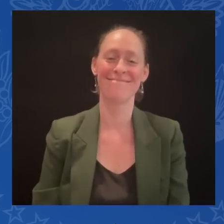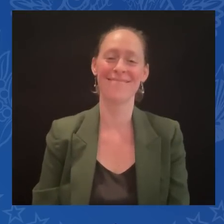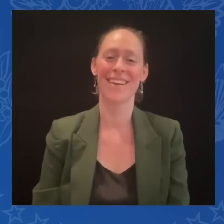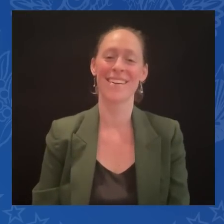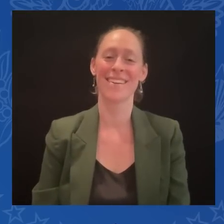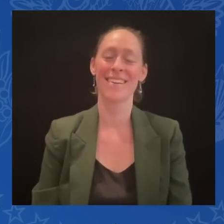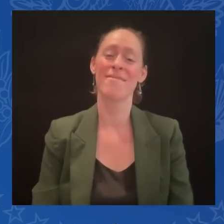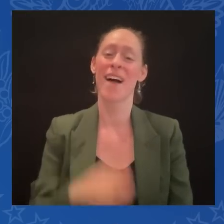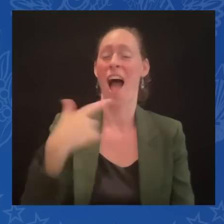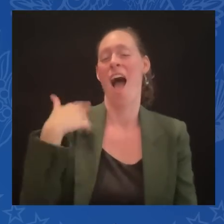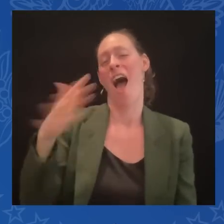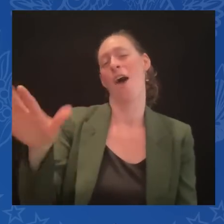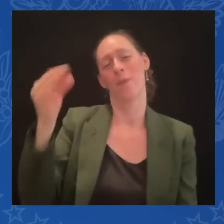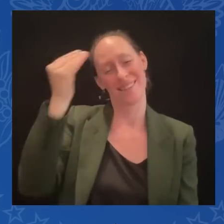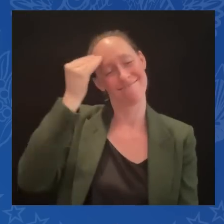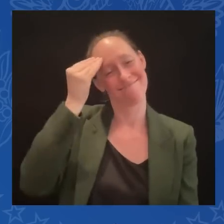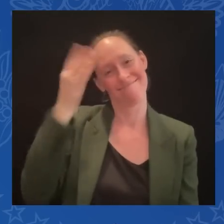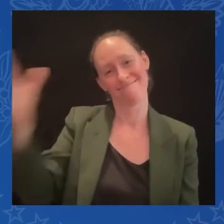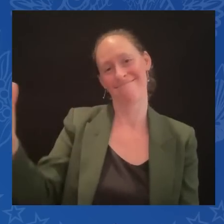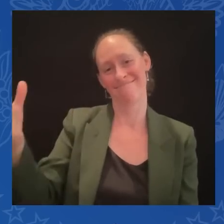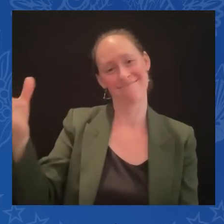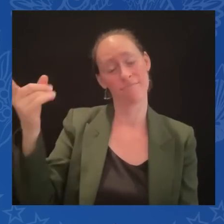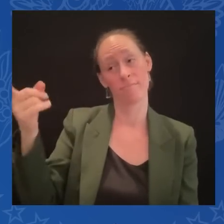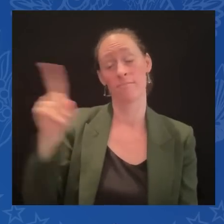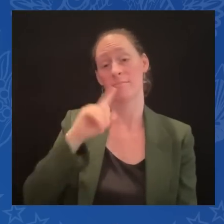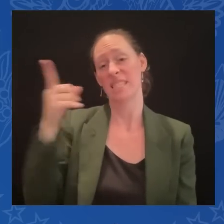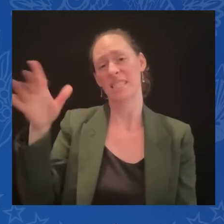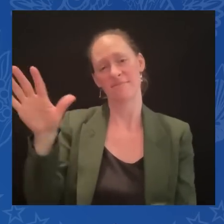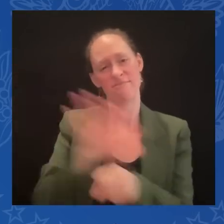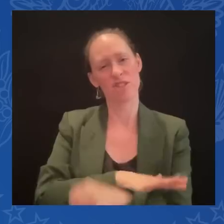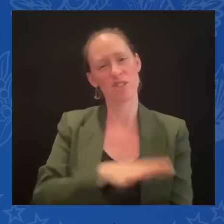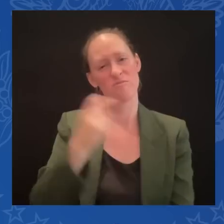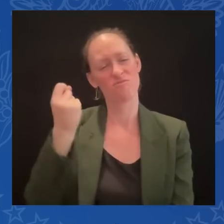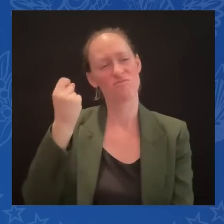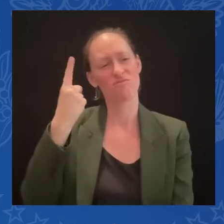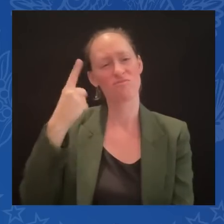and you are demonstrating that day in and day out.